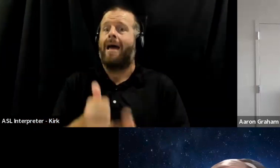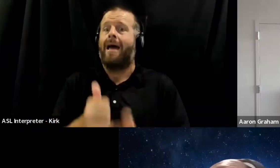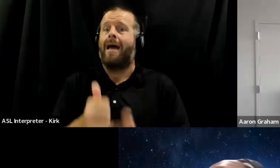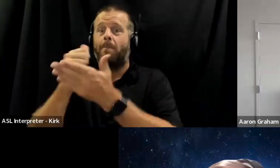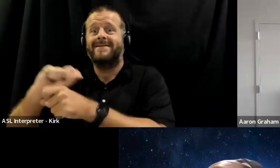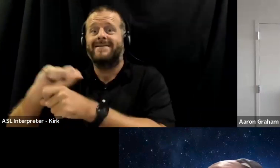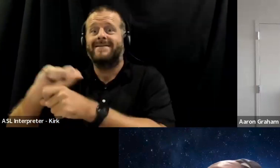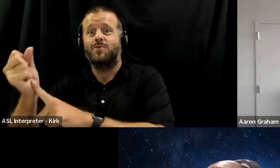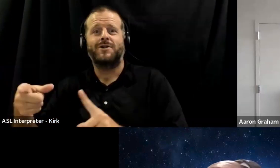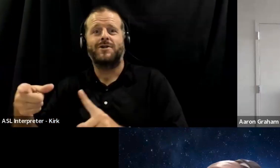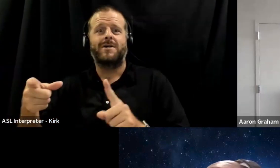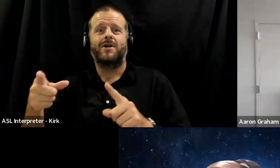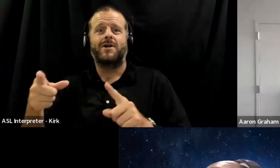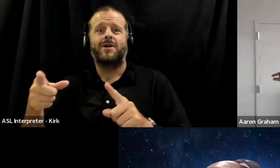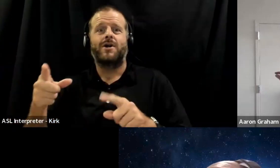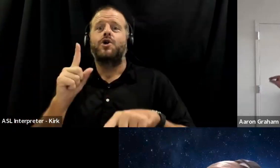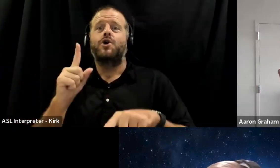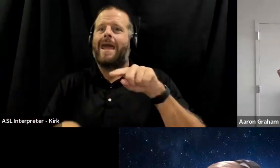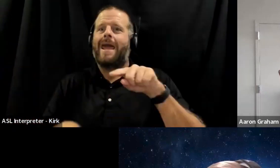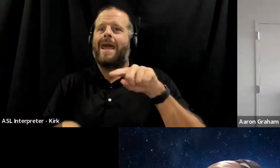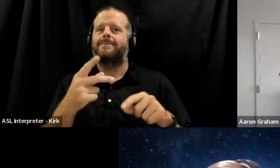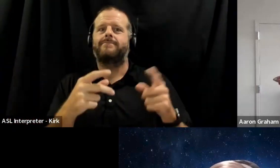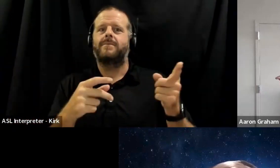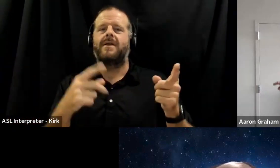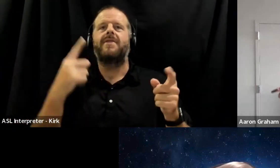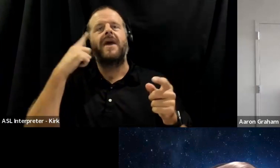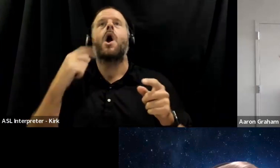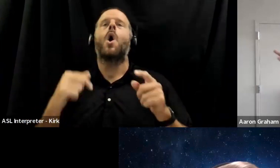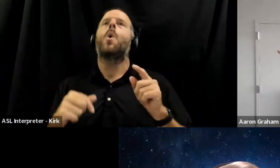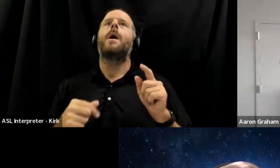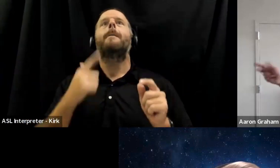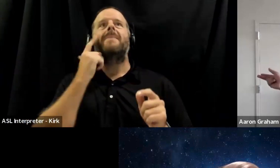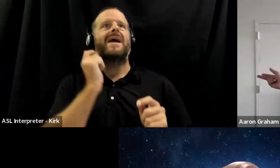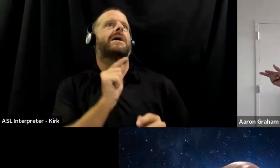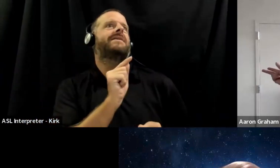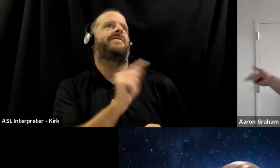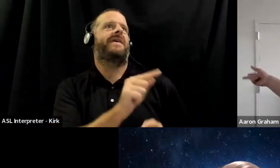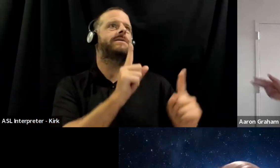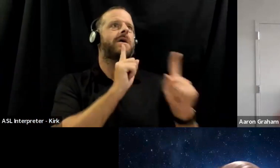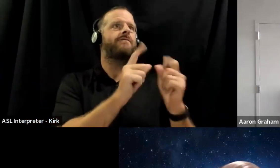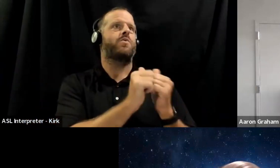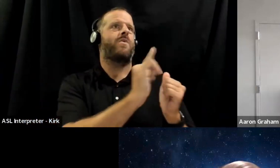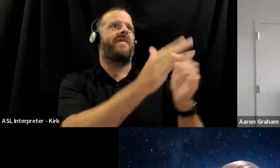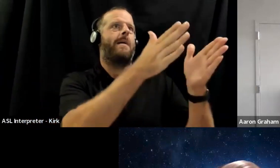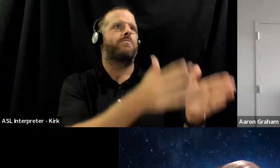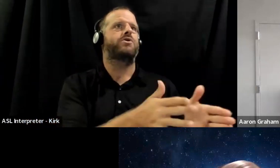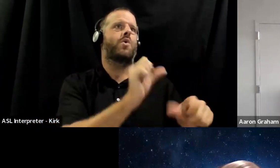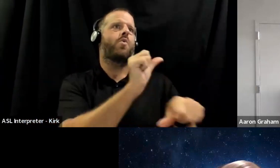be able to point back to, Oh, it was because of my conversation with that person or working with that person that helped me here.